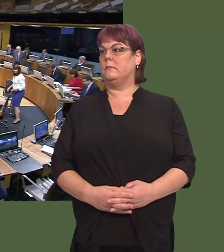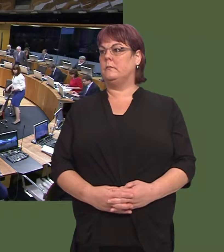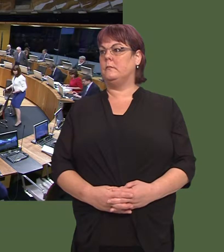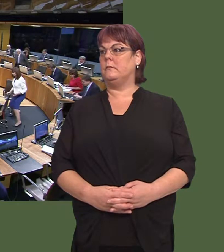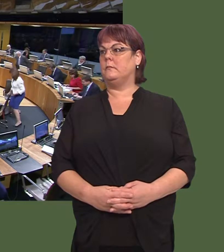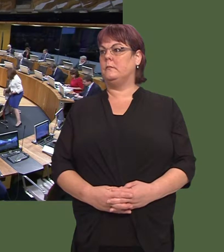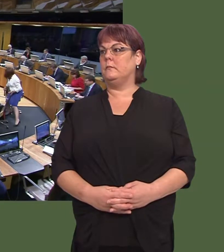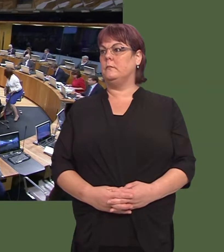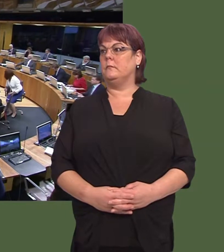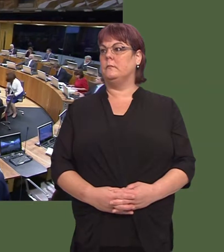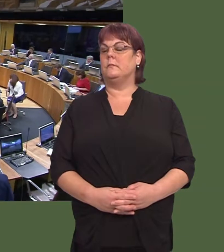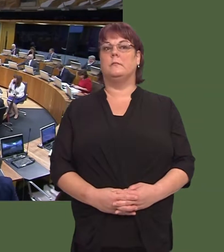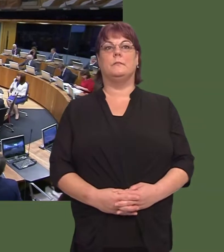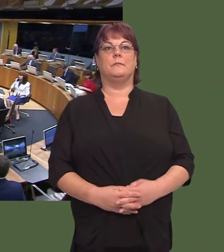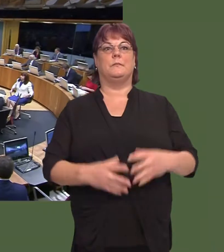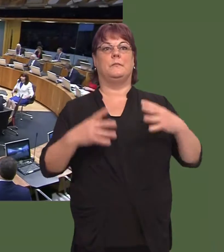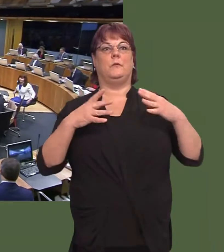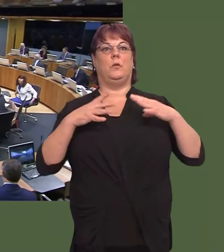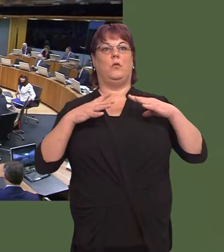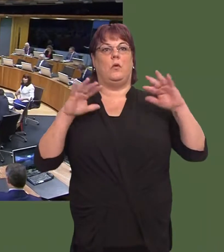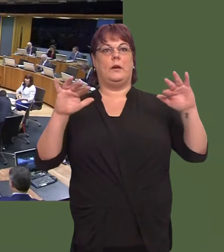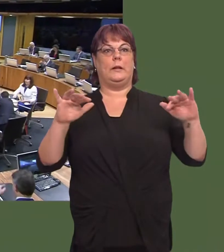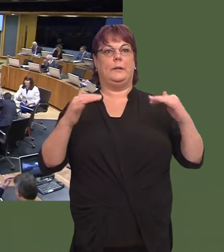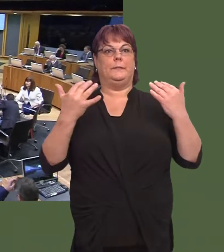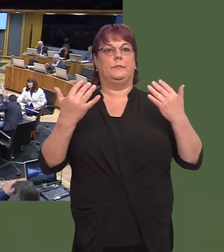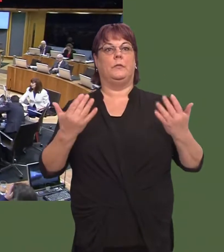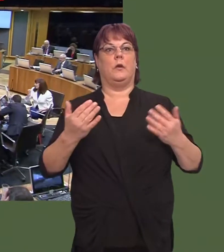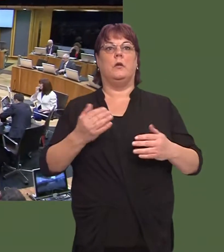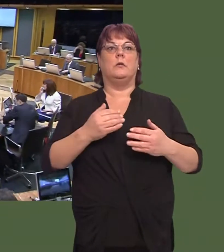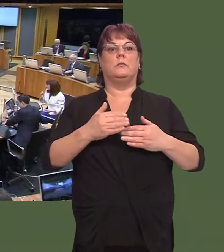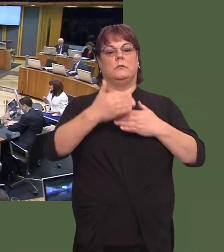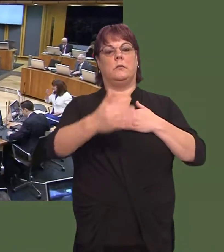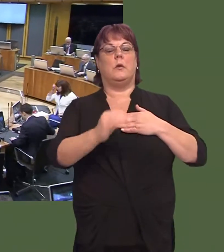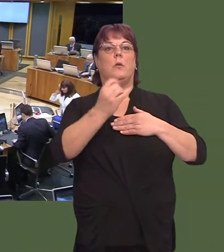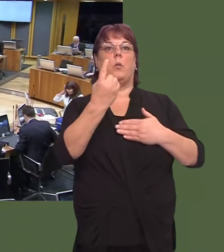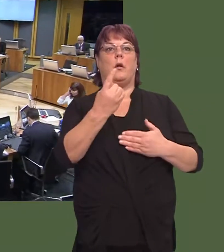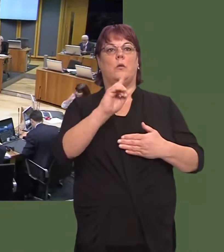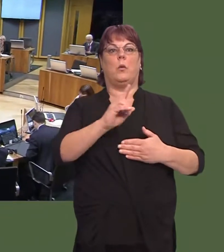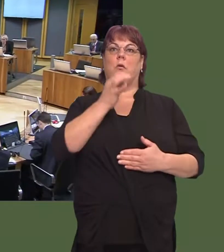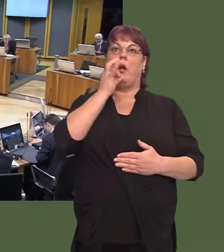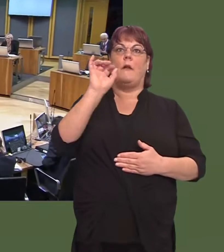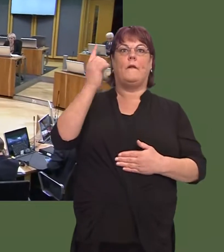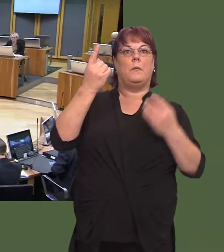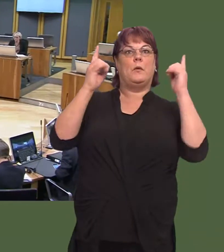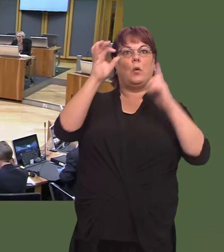Y Llywydd / The Llywydd: The first item on our agenda this afternoon is questions to the First Minister.